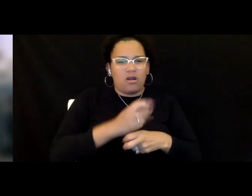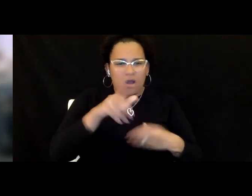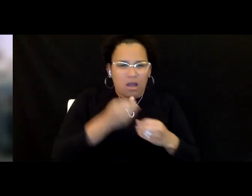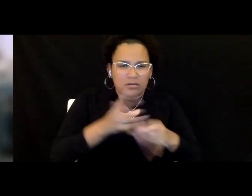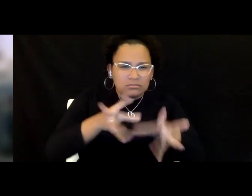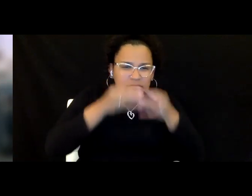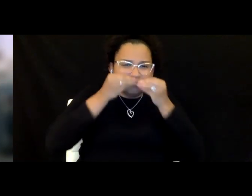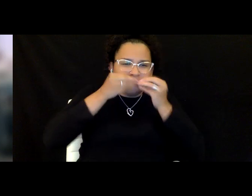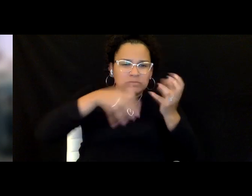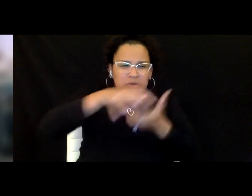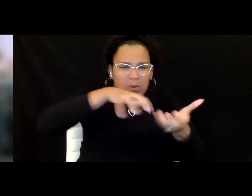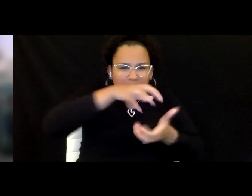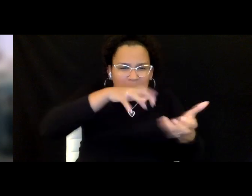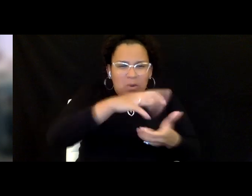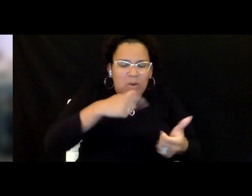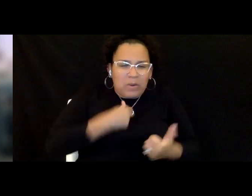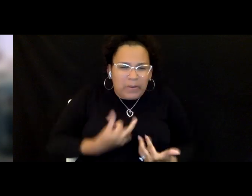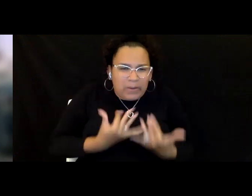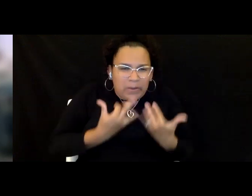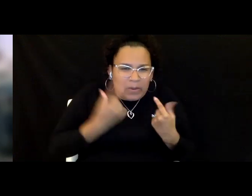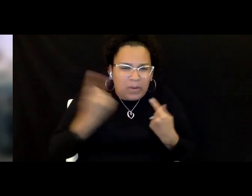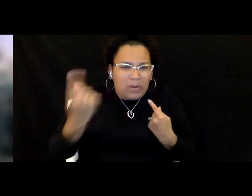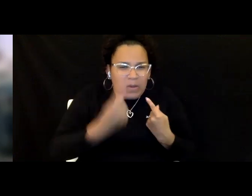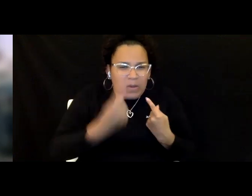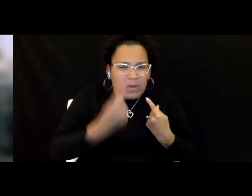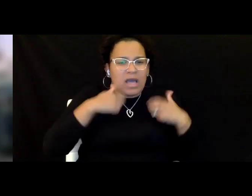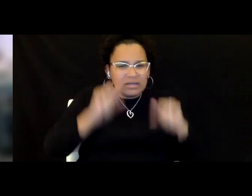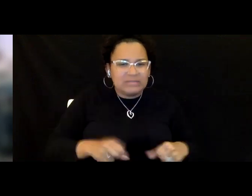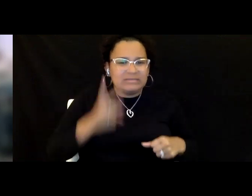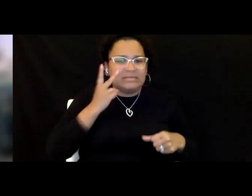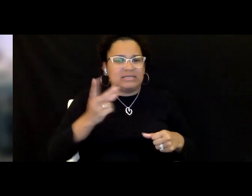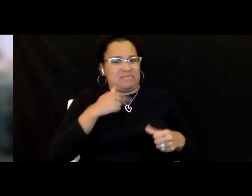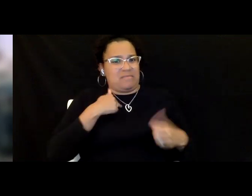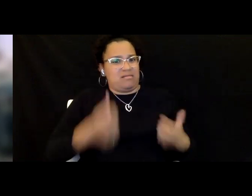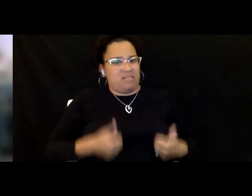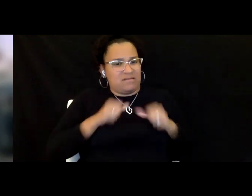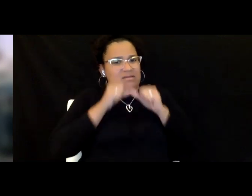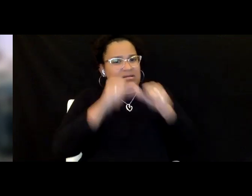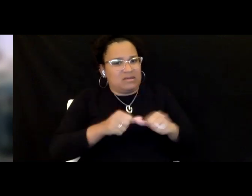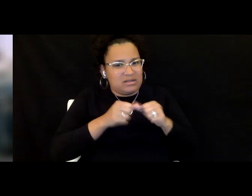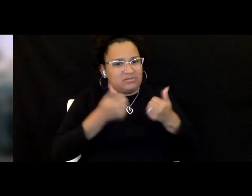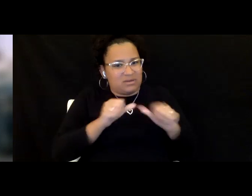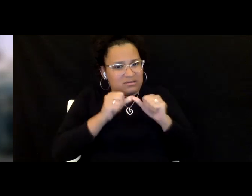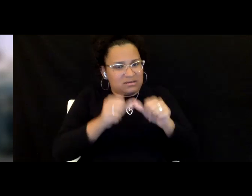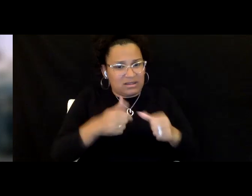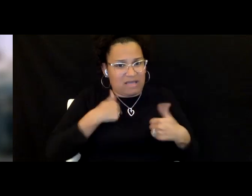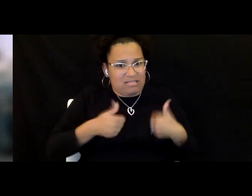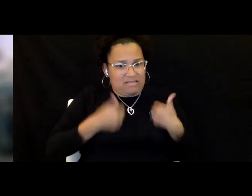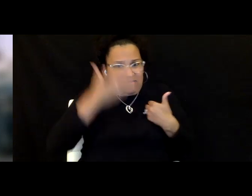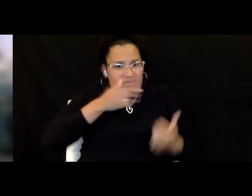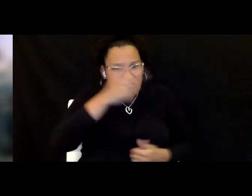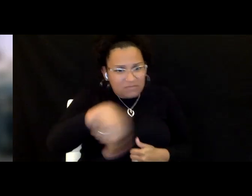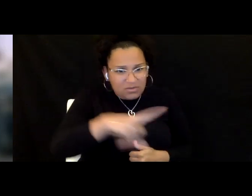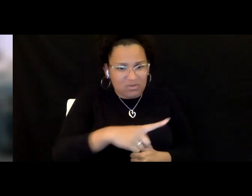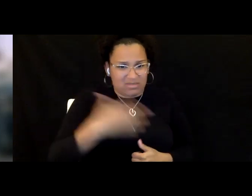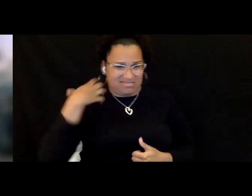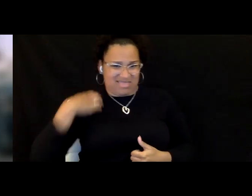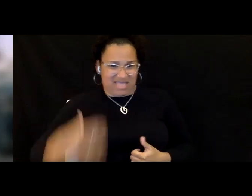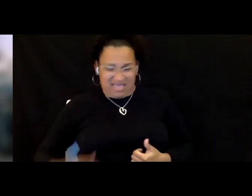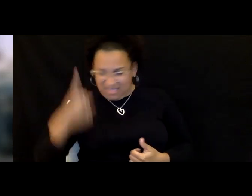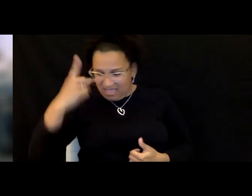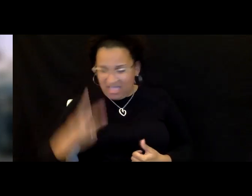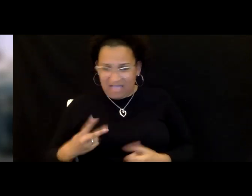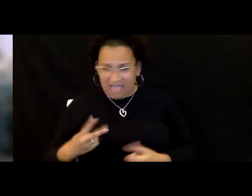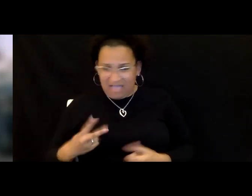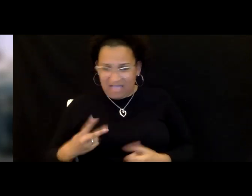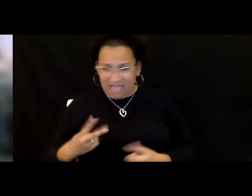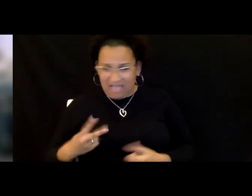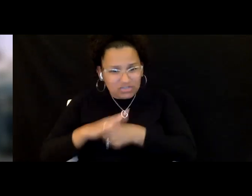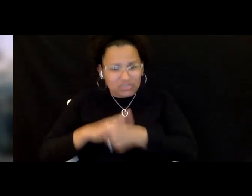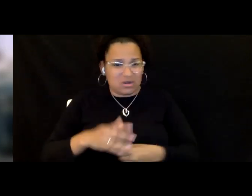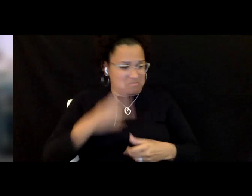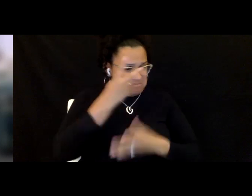Tate N. Oquendo: And burned up all the time, I could have been to fuel the act of living in front of you, the half the pressure I turn to stone both sides my fear.